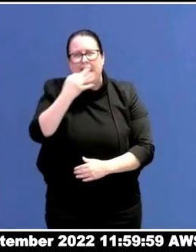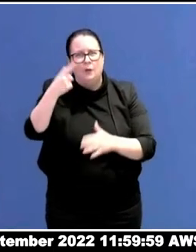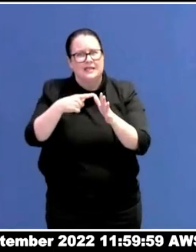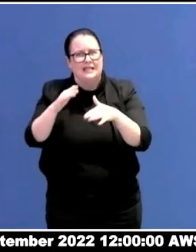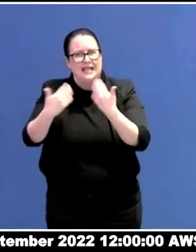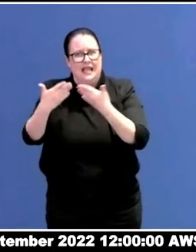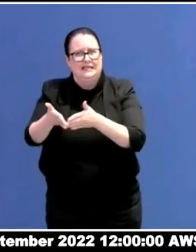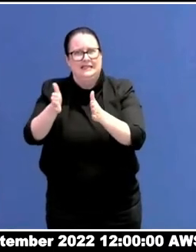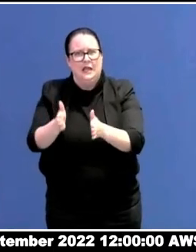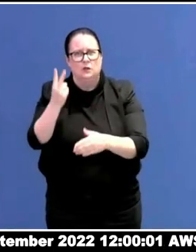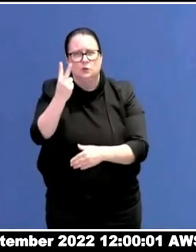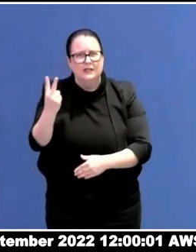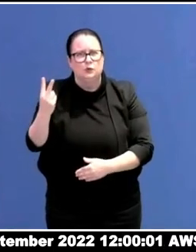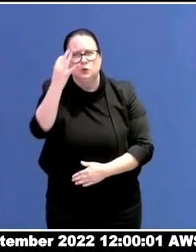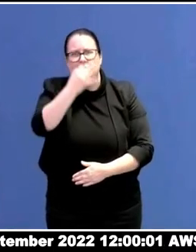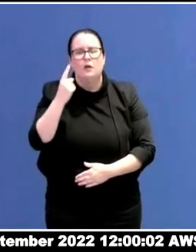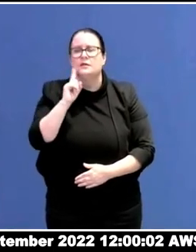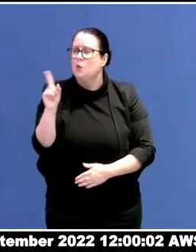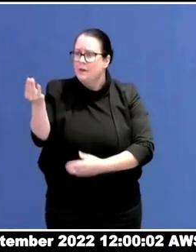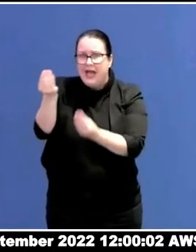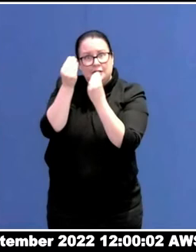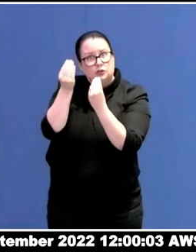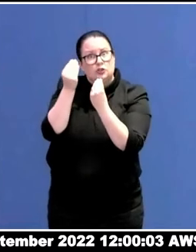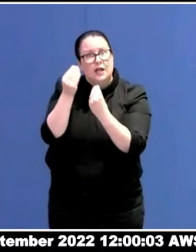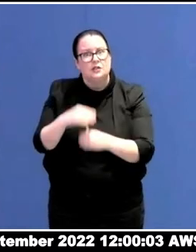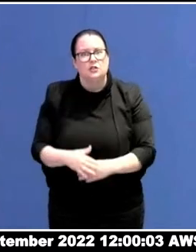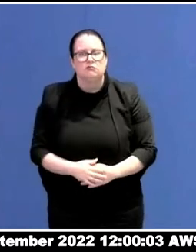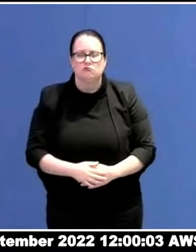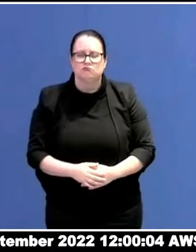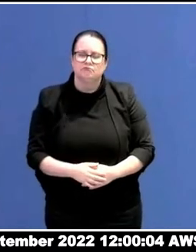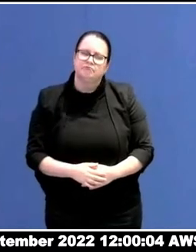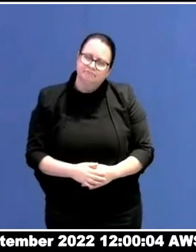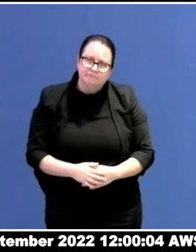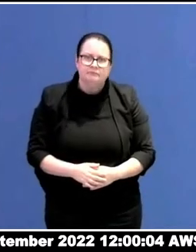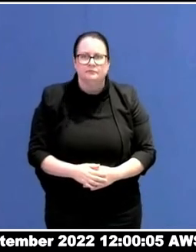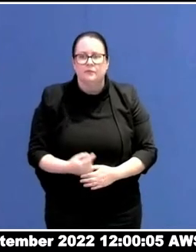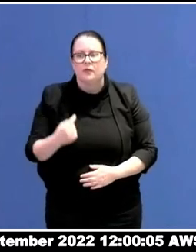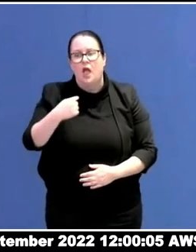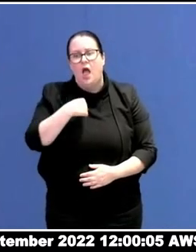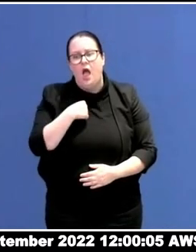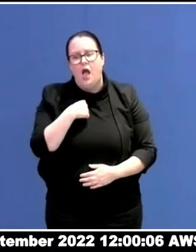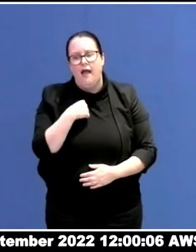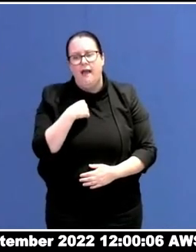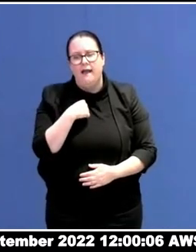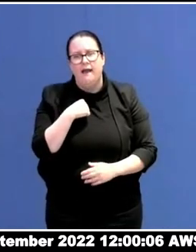And I said to him, "Darling, what about the education?" And he said, "I went to school